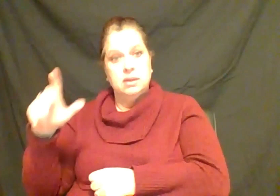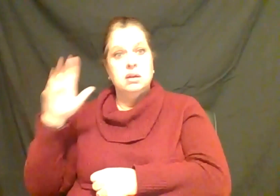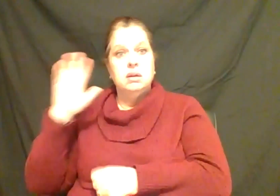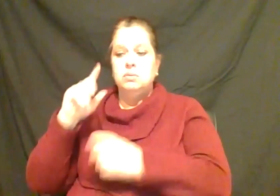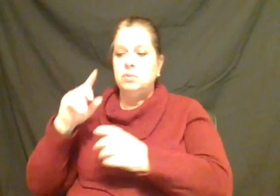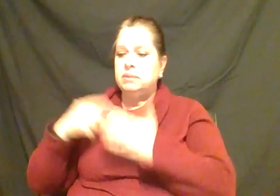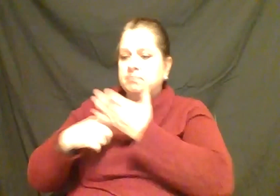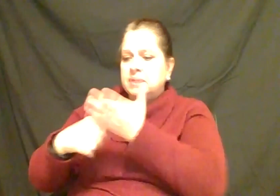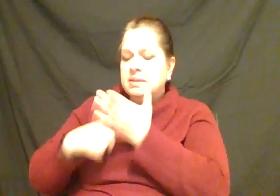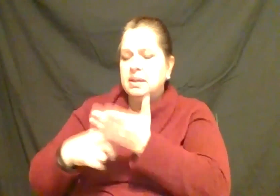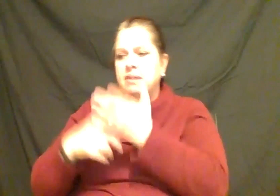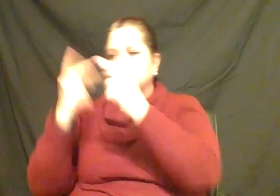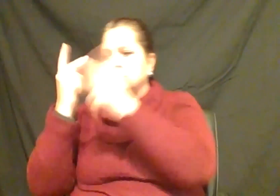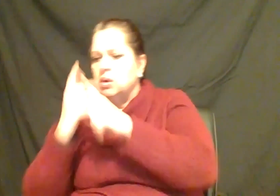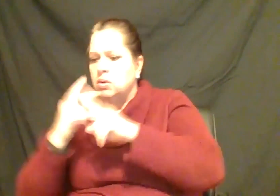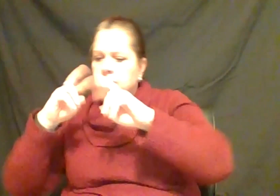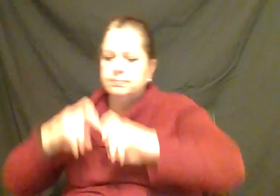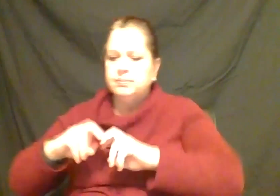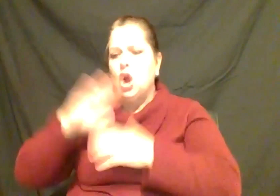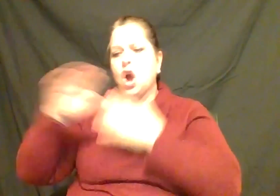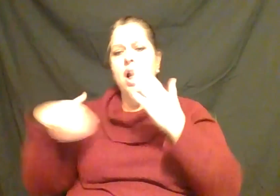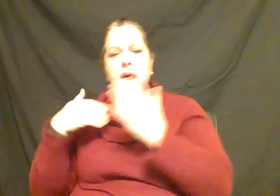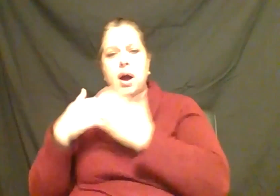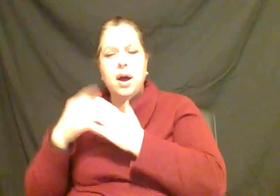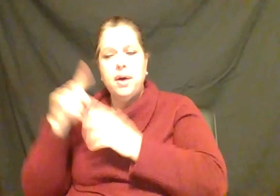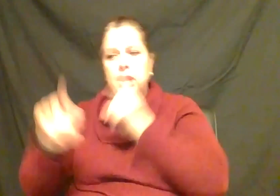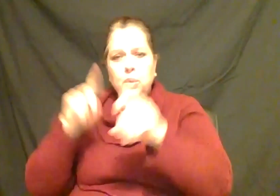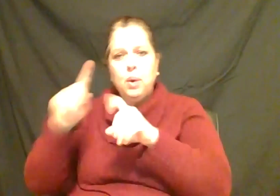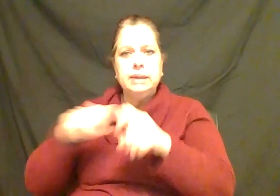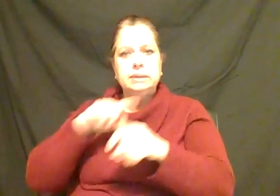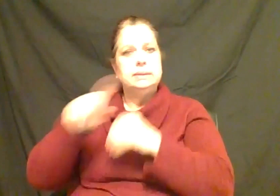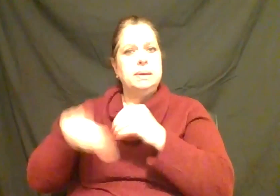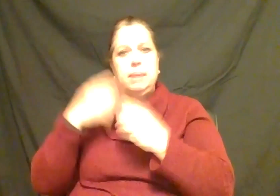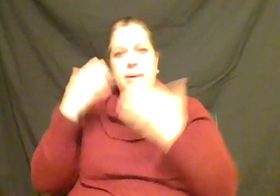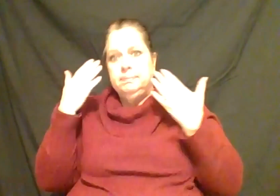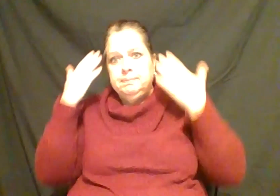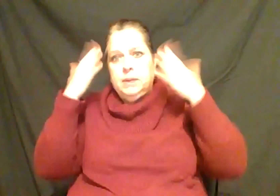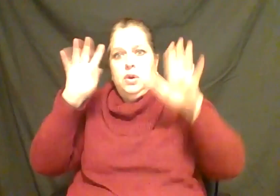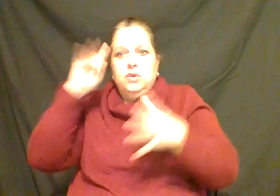you all may have relative to the unknowns about the schedule and we work hand in hand with our